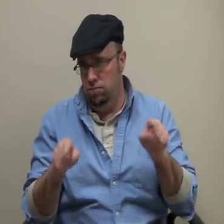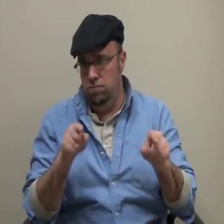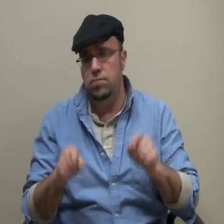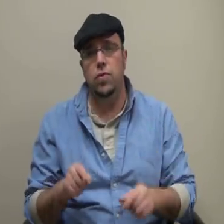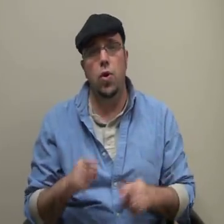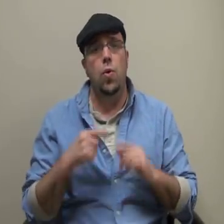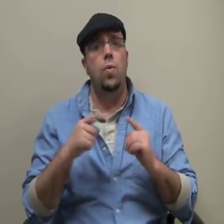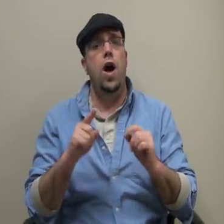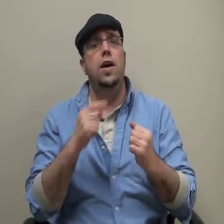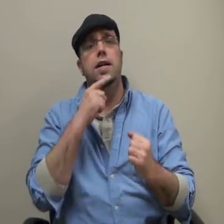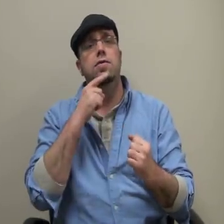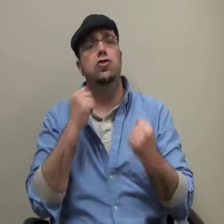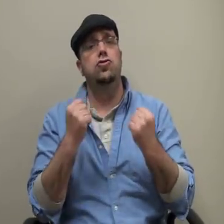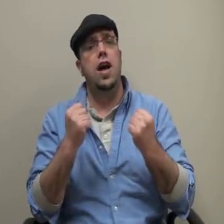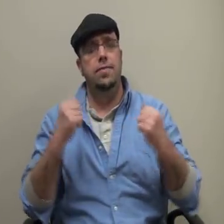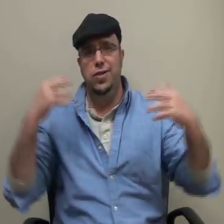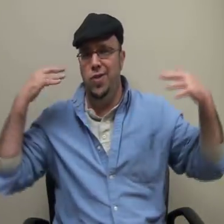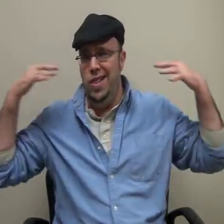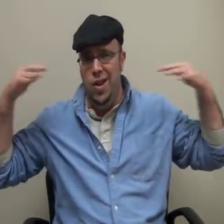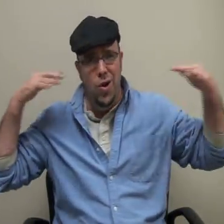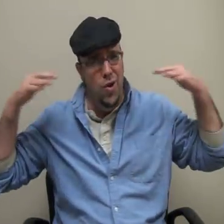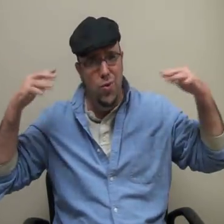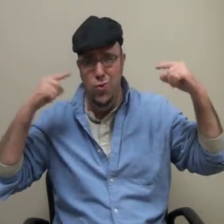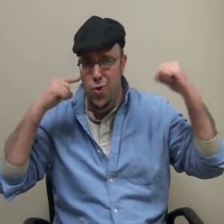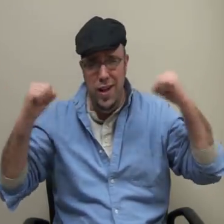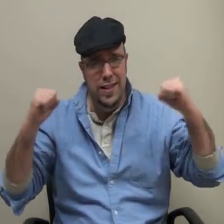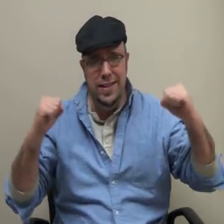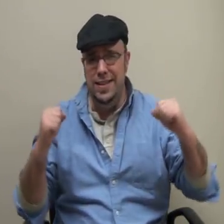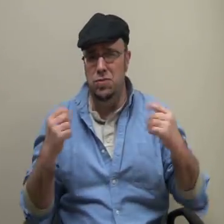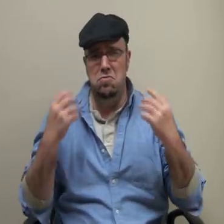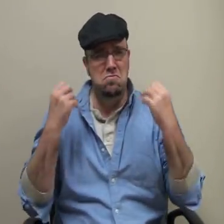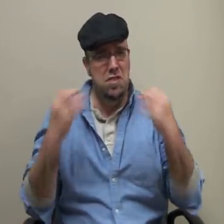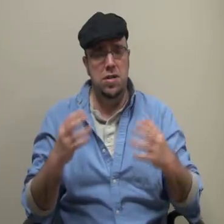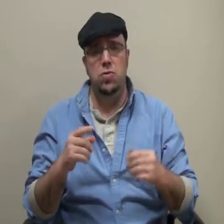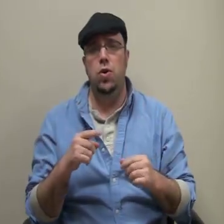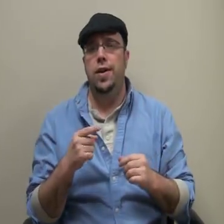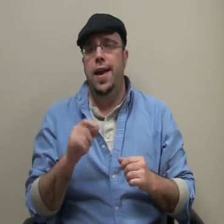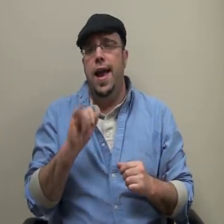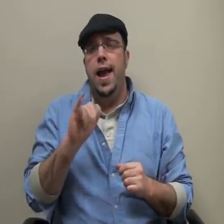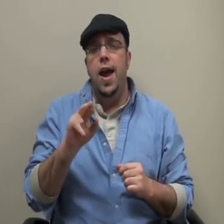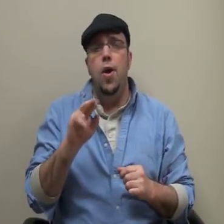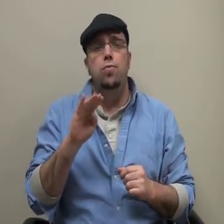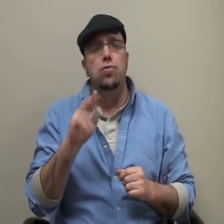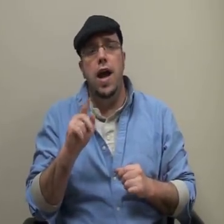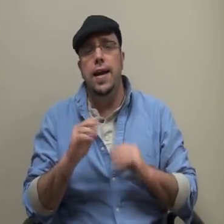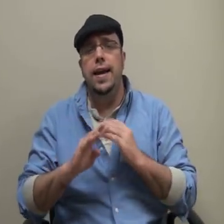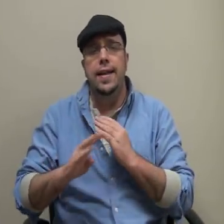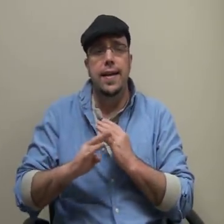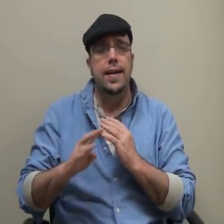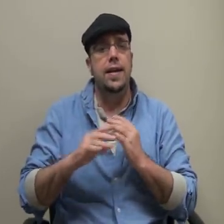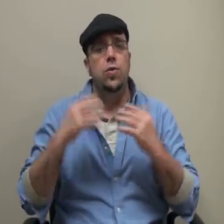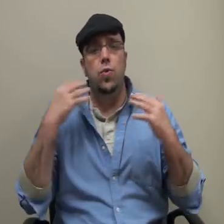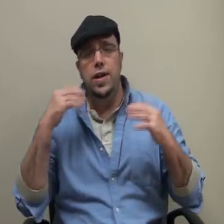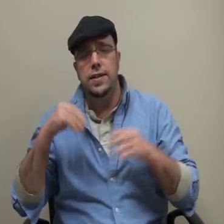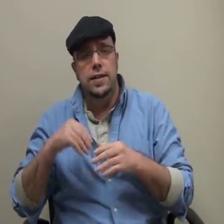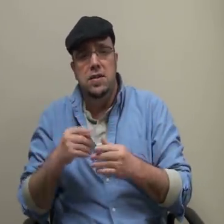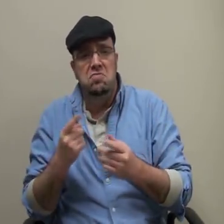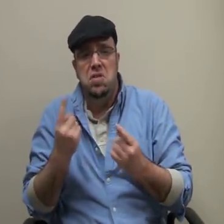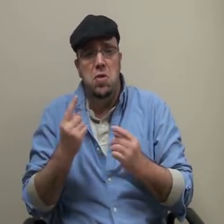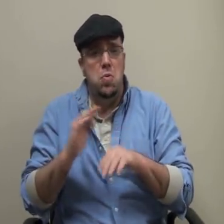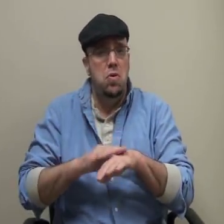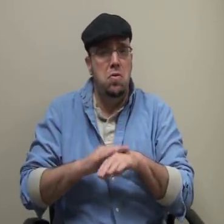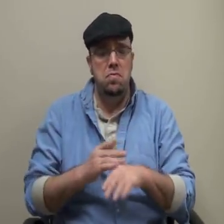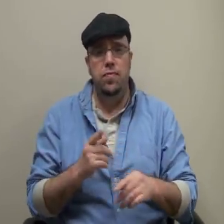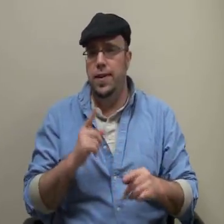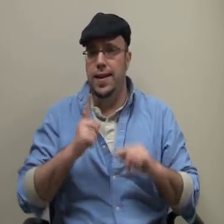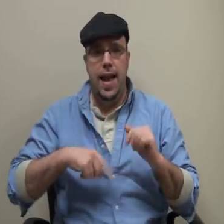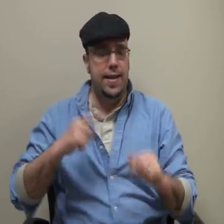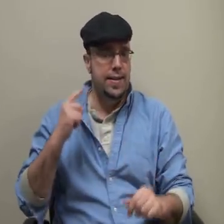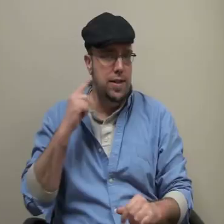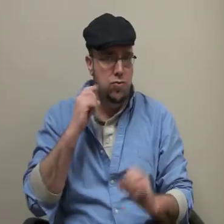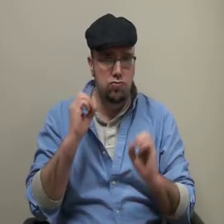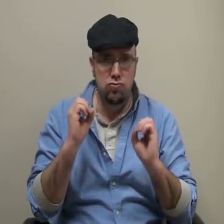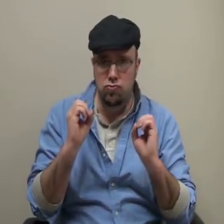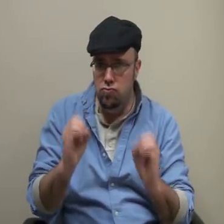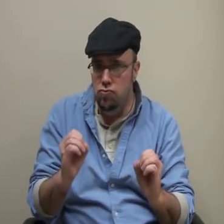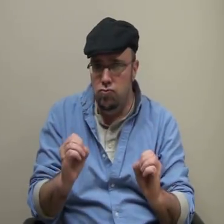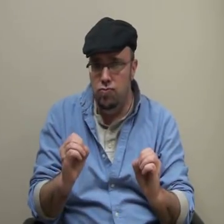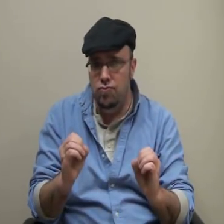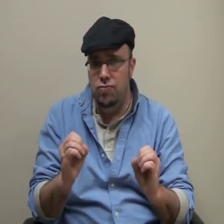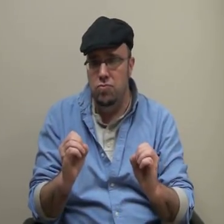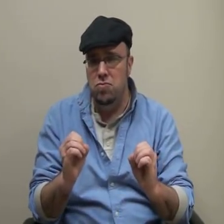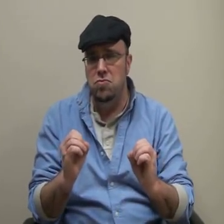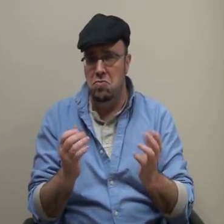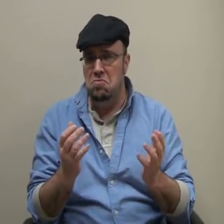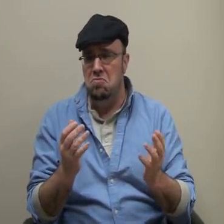First, the cab is very loud inside while you are driving, so if the air brake leaks, or another warning, you can't hear anything.